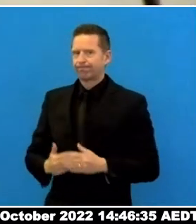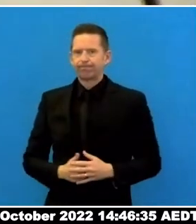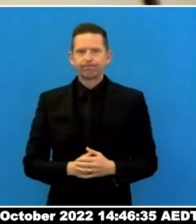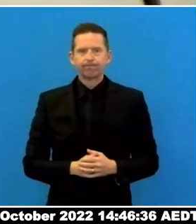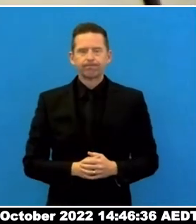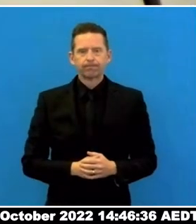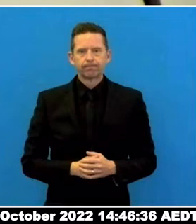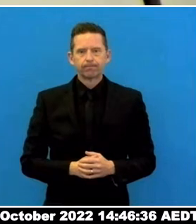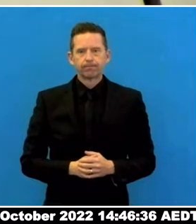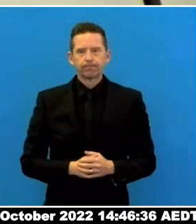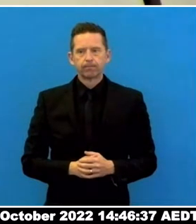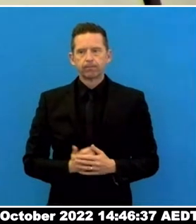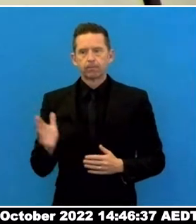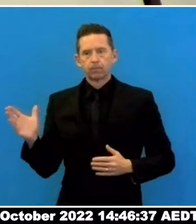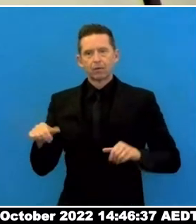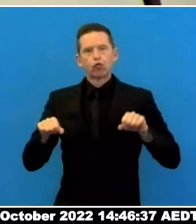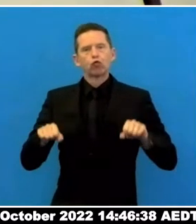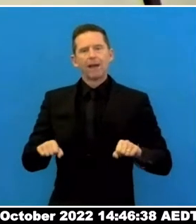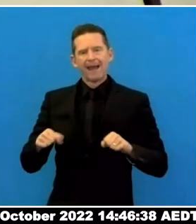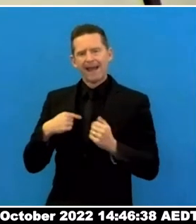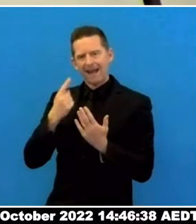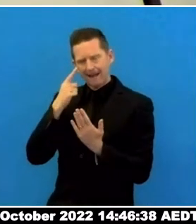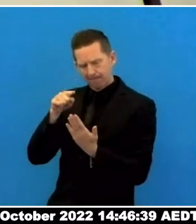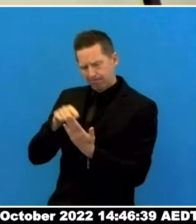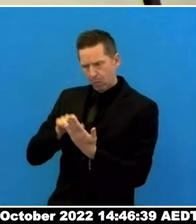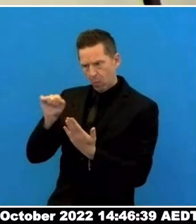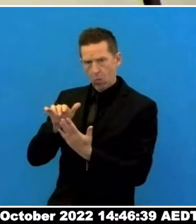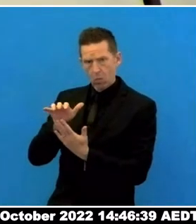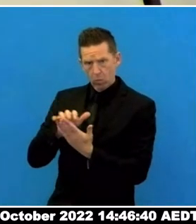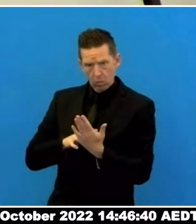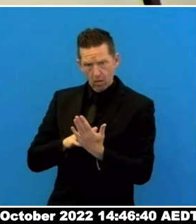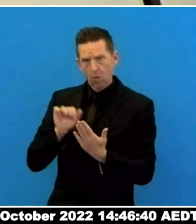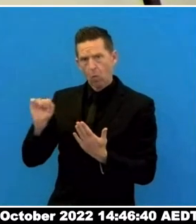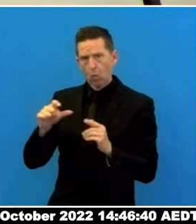I see from your statement that your daughter goes to school.